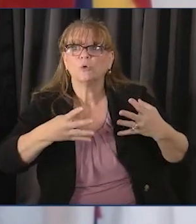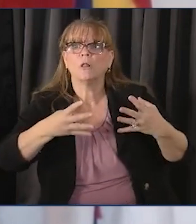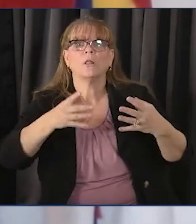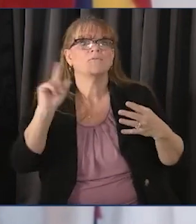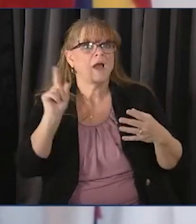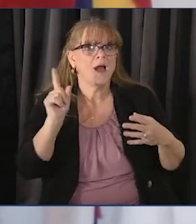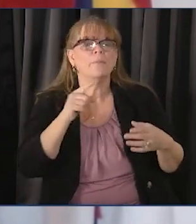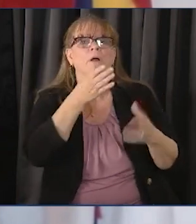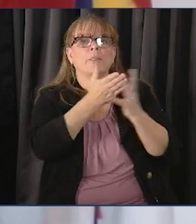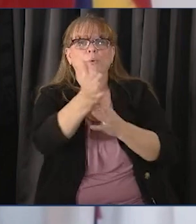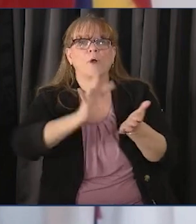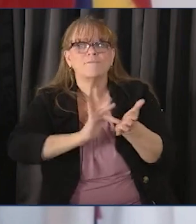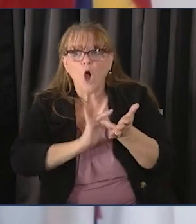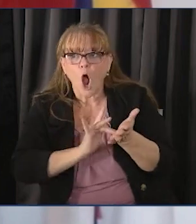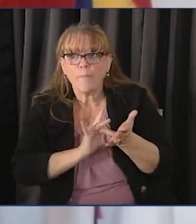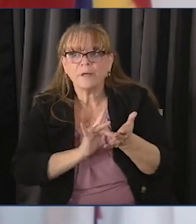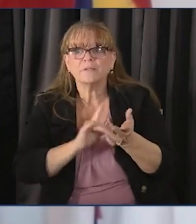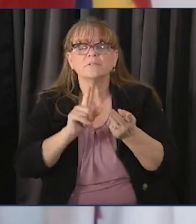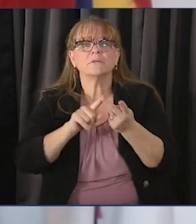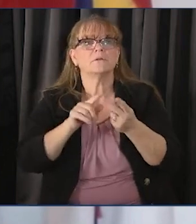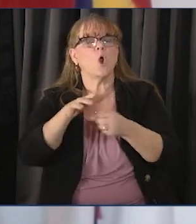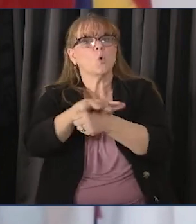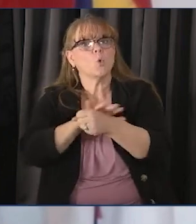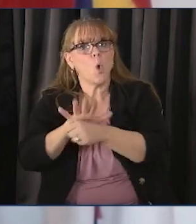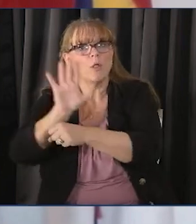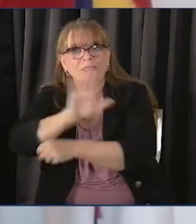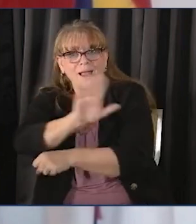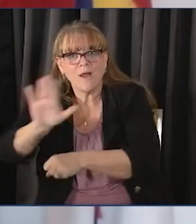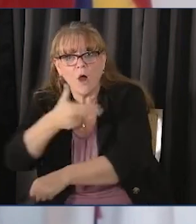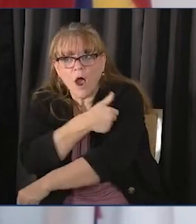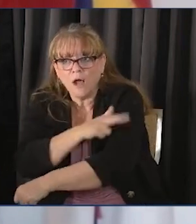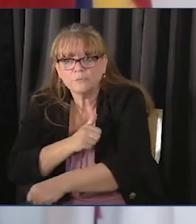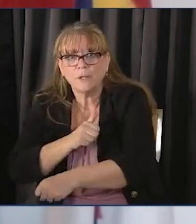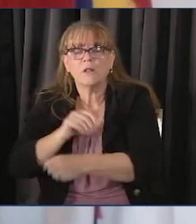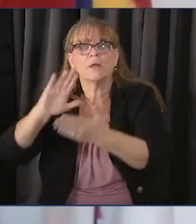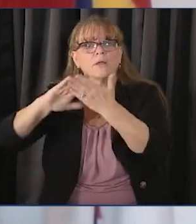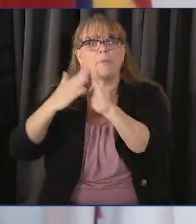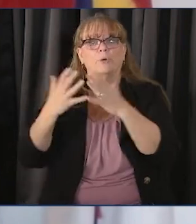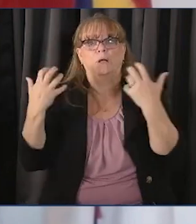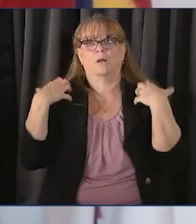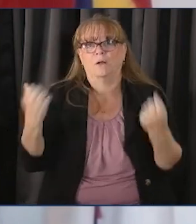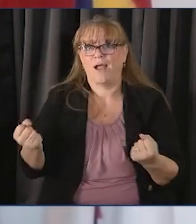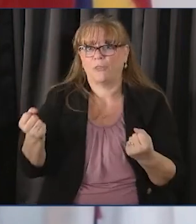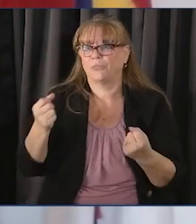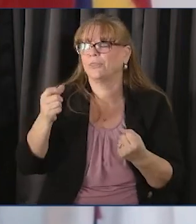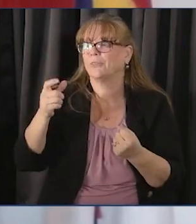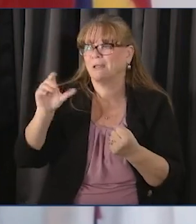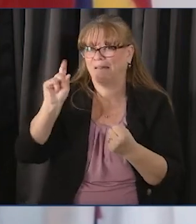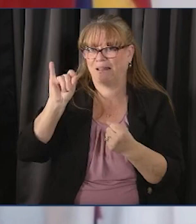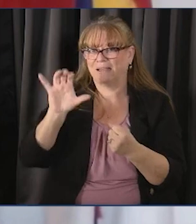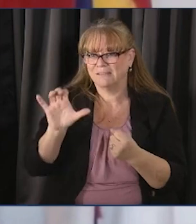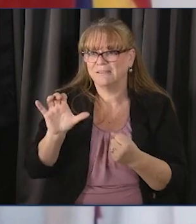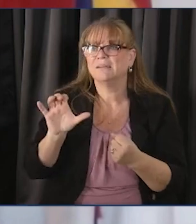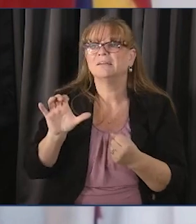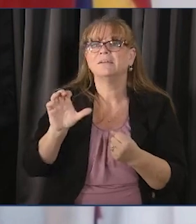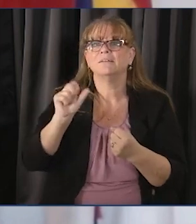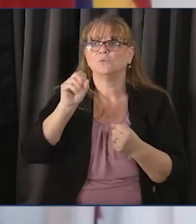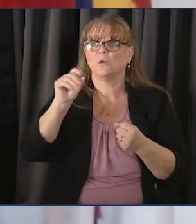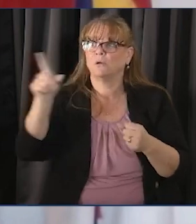to make sure is when they're on a list will they get called and and the answer is it's randomized and they will but you may be honest with kaiser or uc health and by the way you